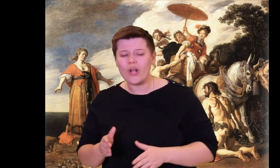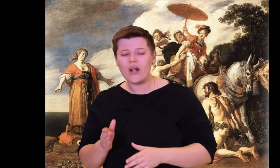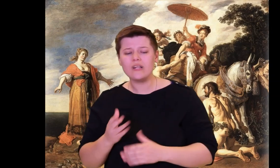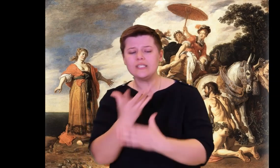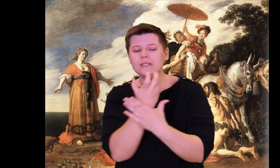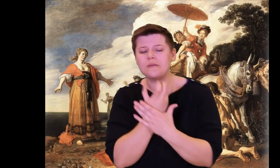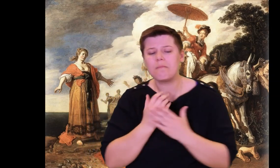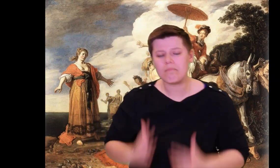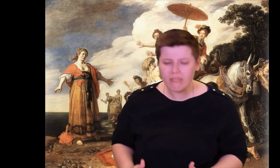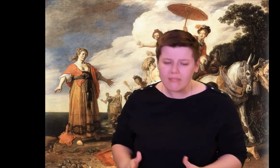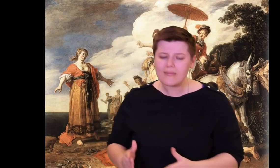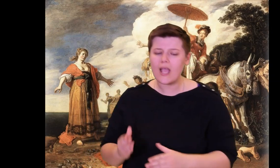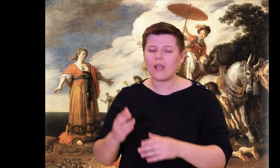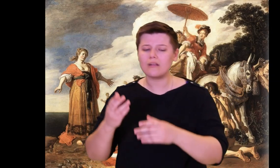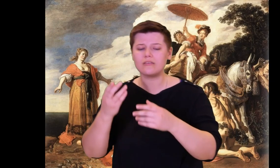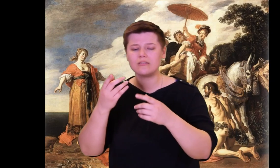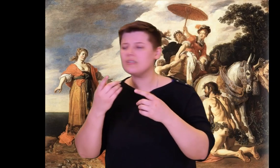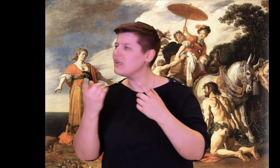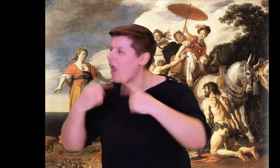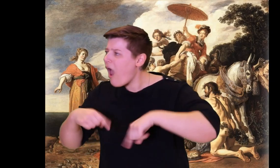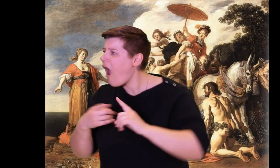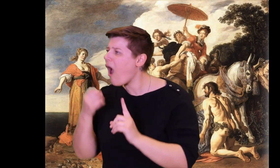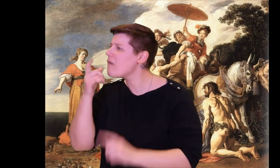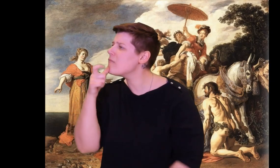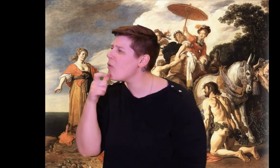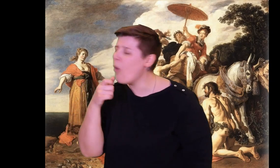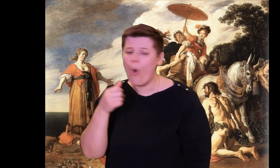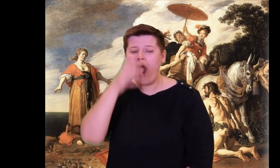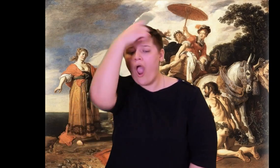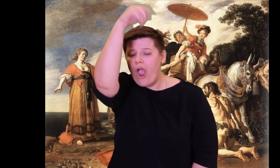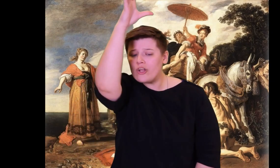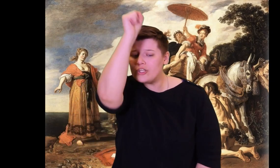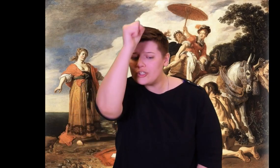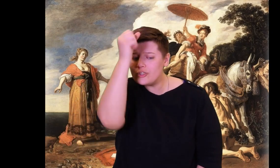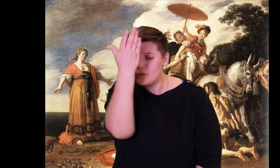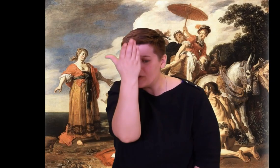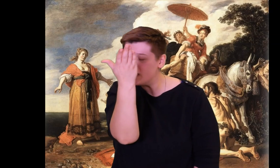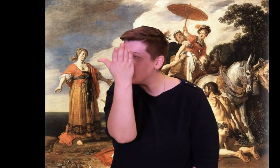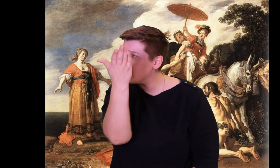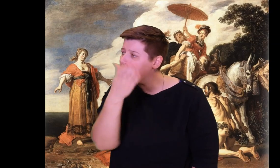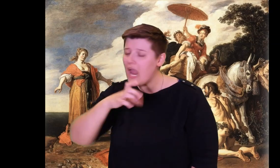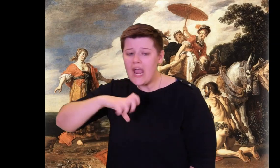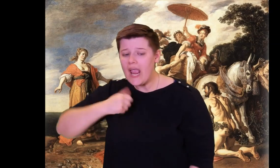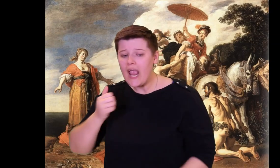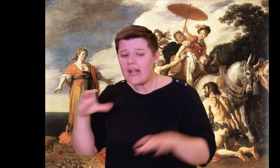All foreigners and beggars come from Zeus, and any act of kindness is a blessing.